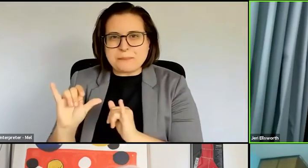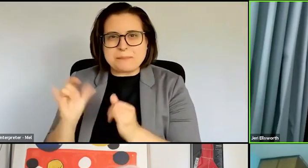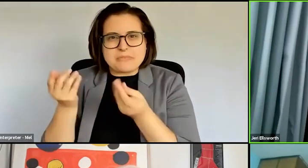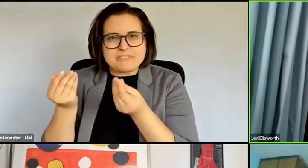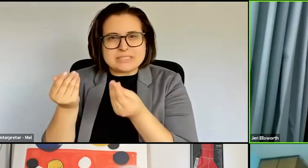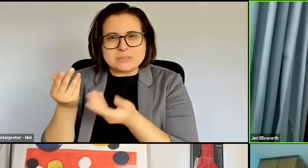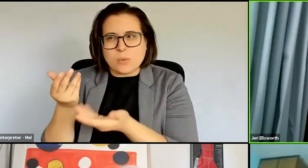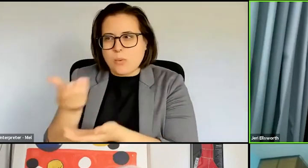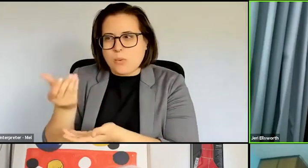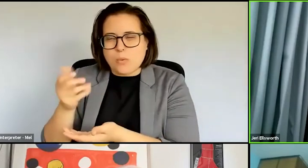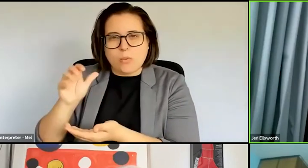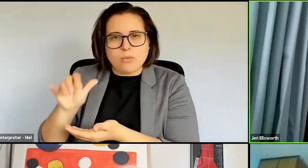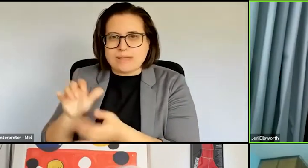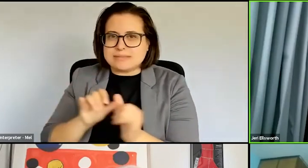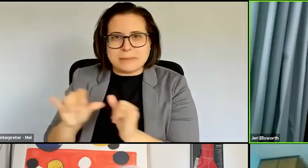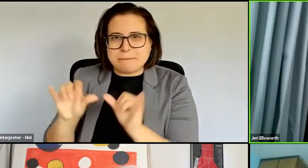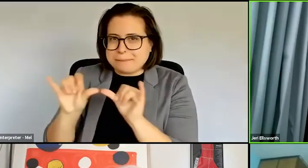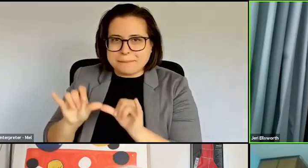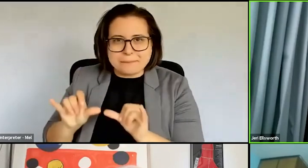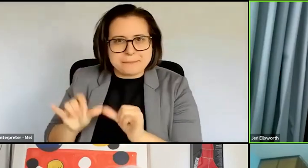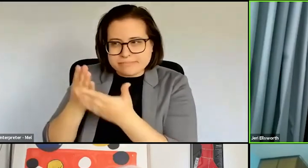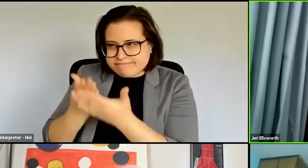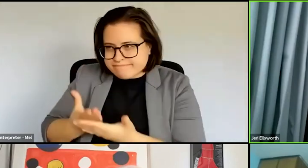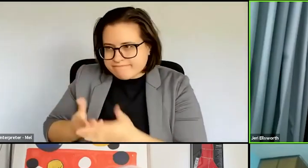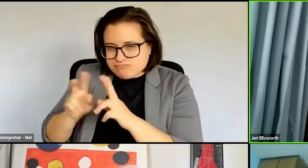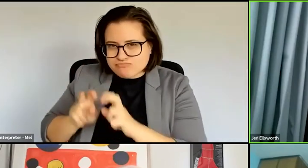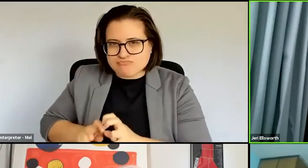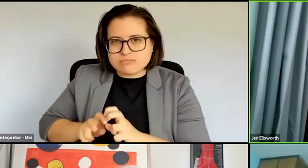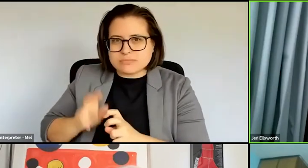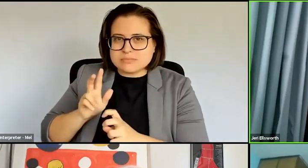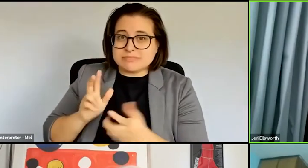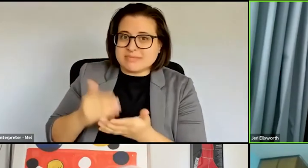that same telemetry back, and it's only going to get better going forward as again, coming back to